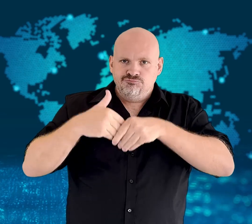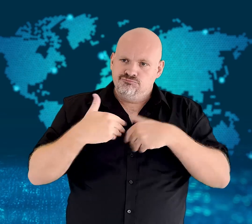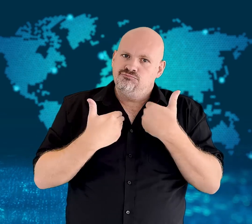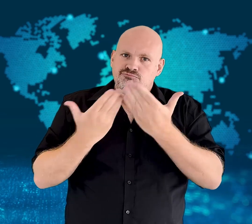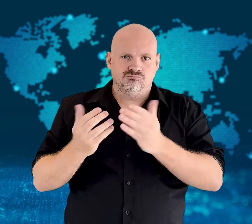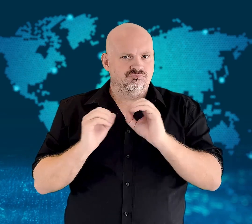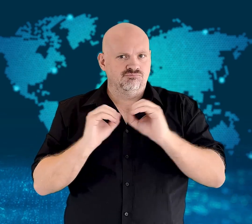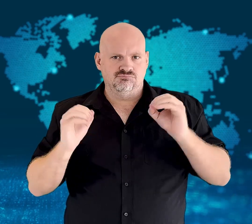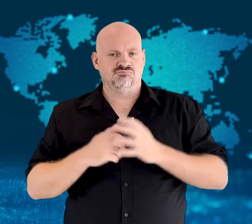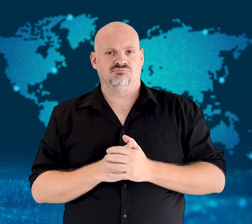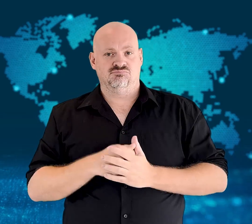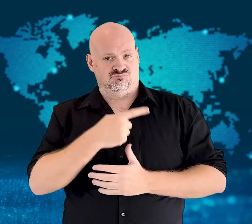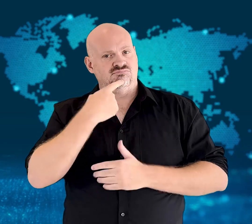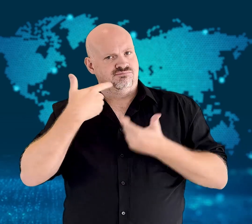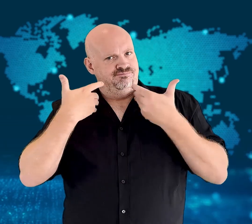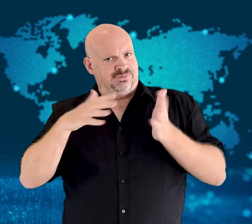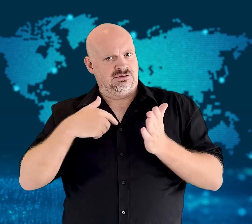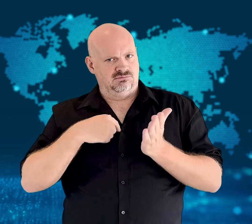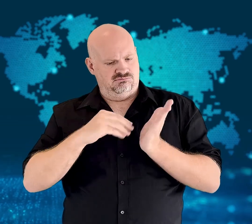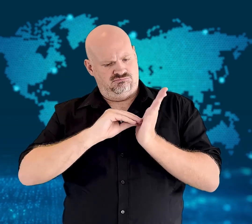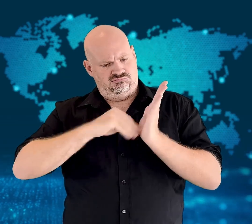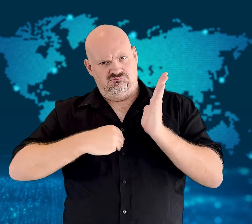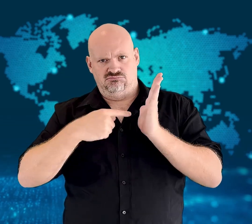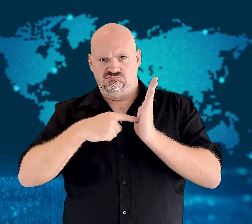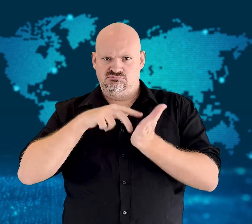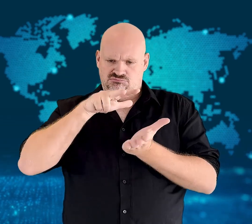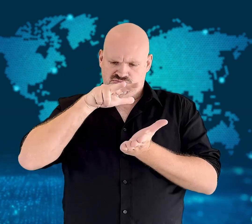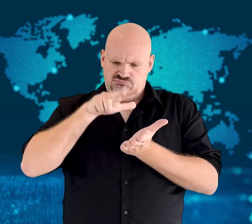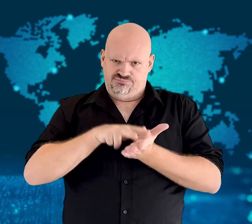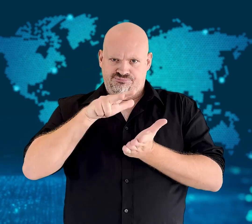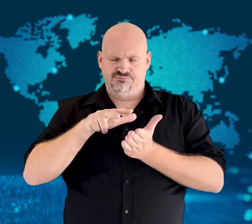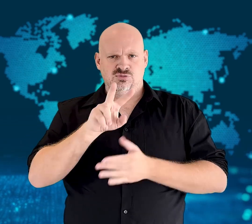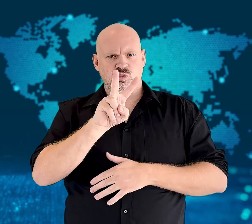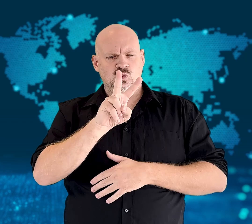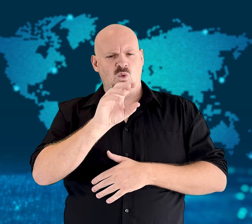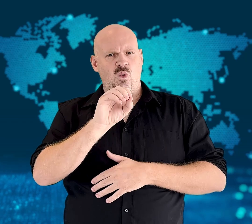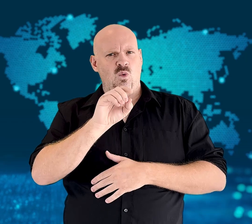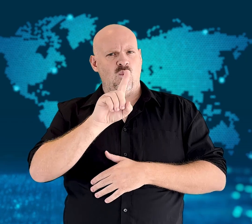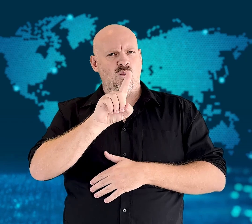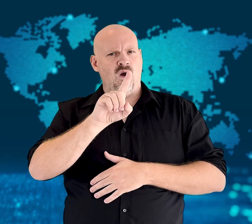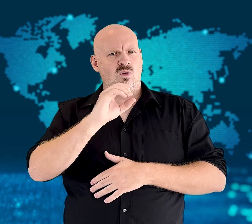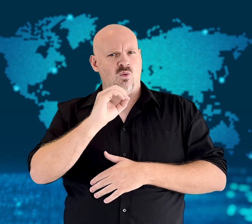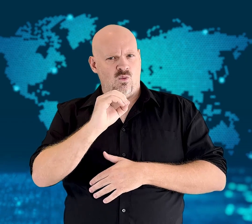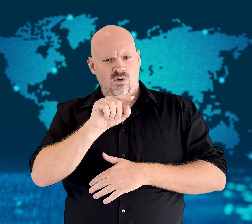The company is claiming that it filed patents covering mRNA technology